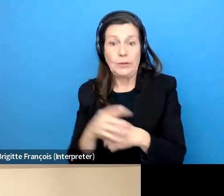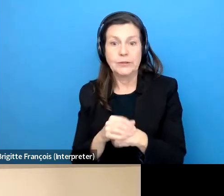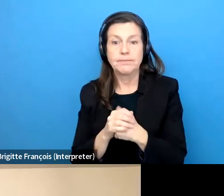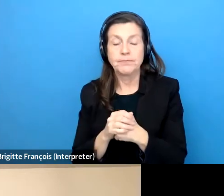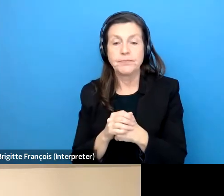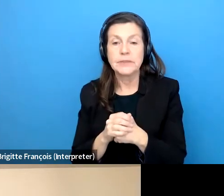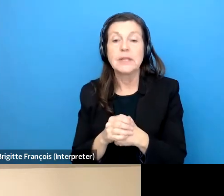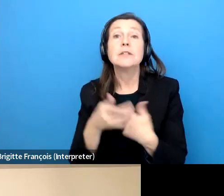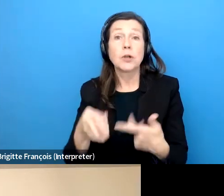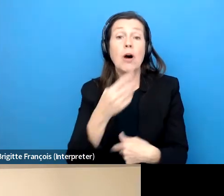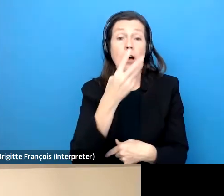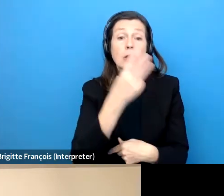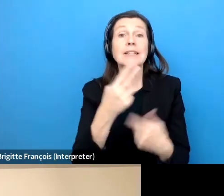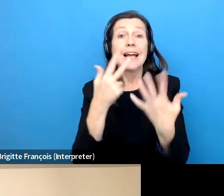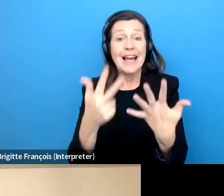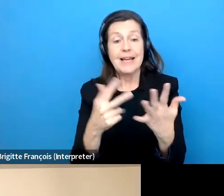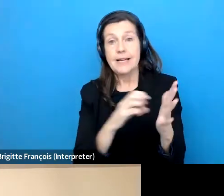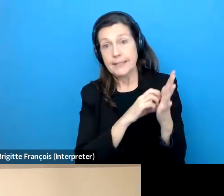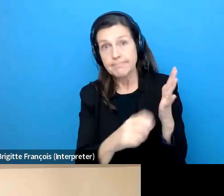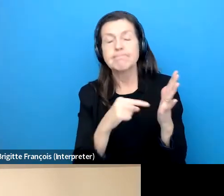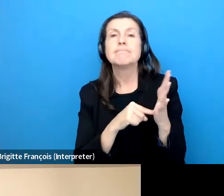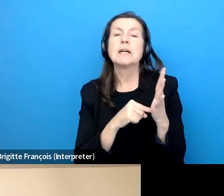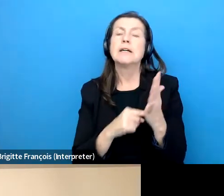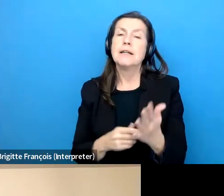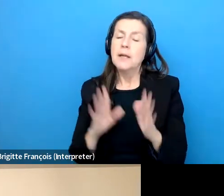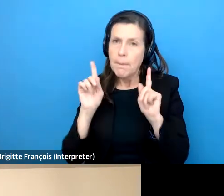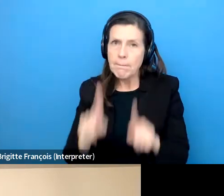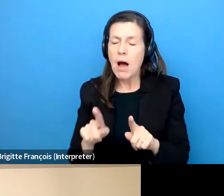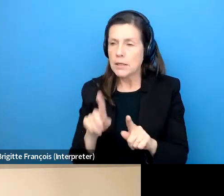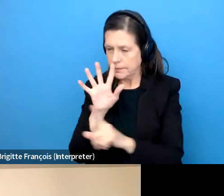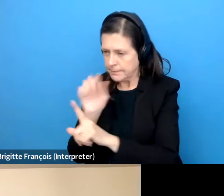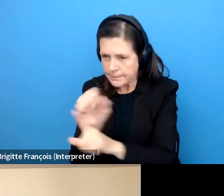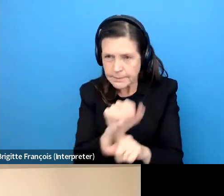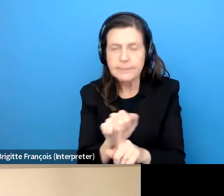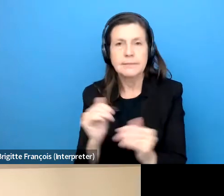to improve victim identification, support and protection services,